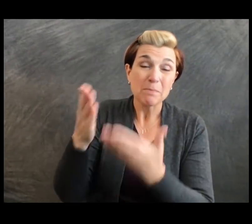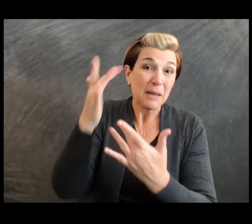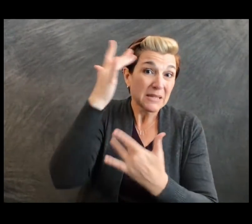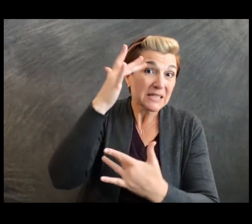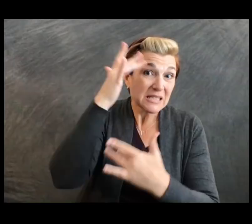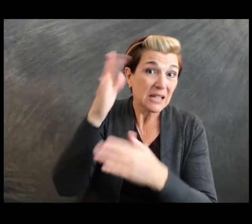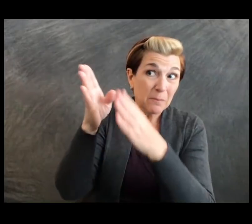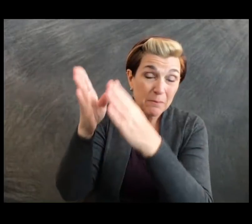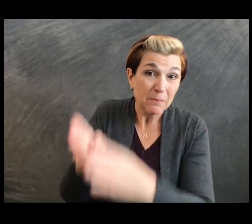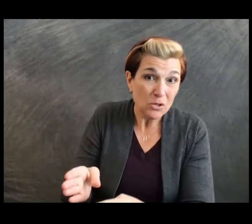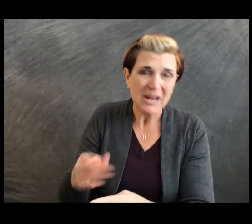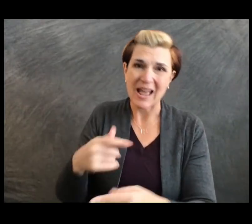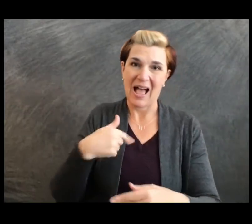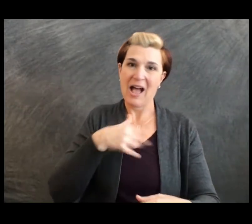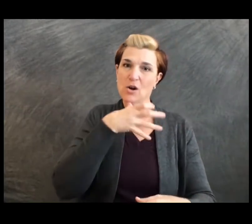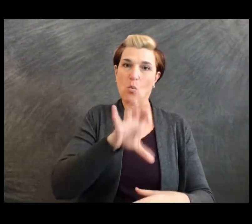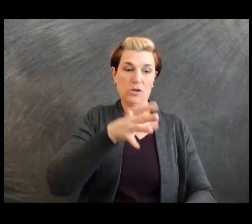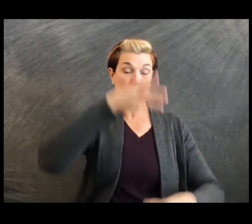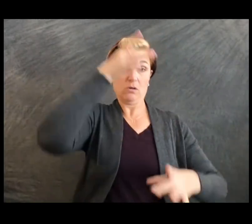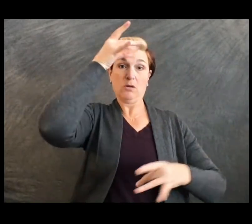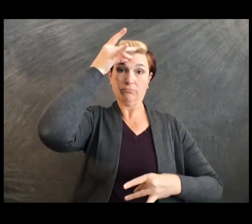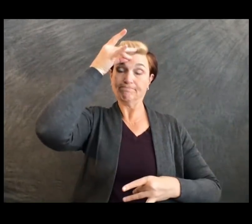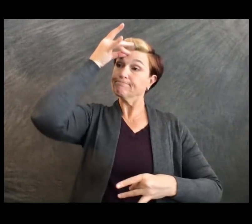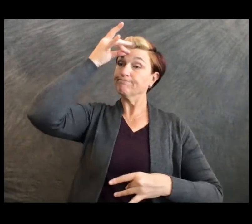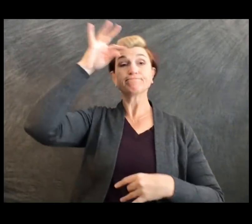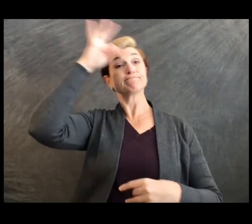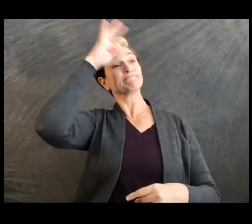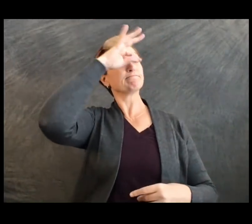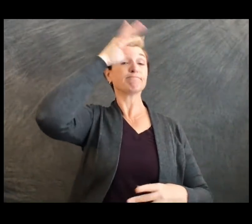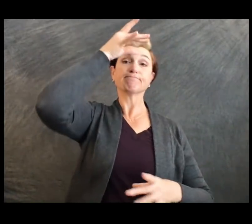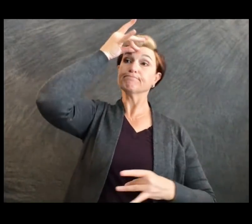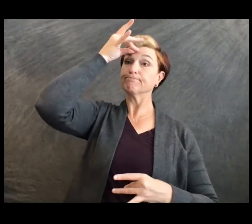corona virus with a potential threat I did hear one story this morning mr.